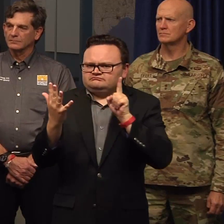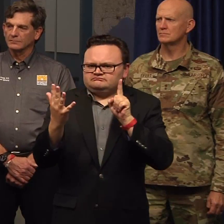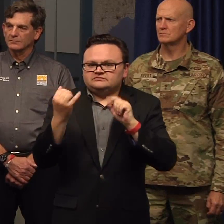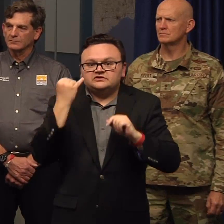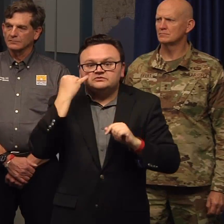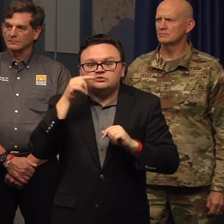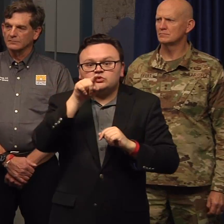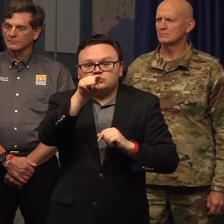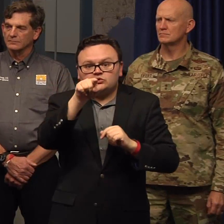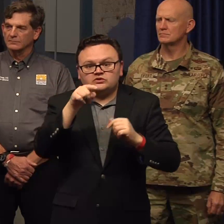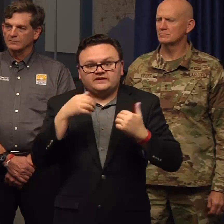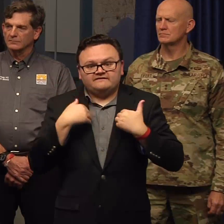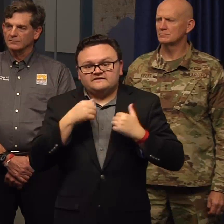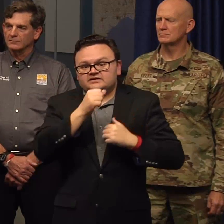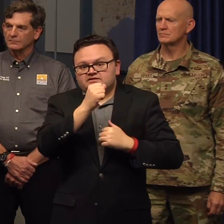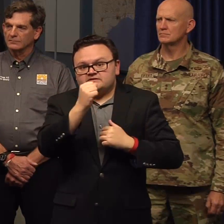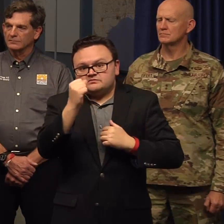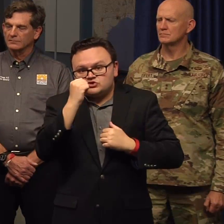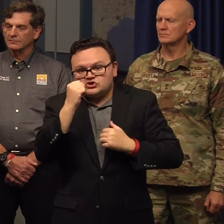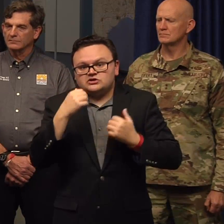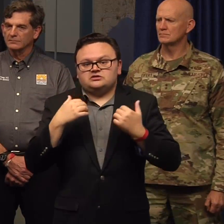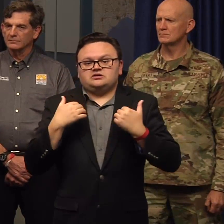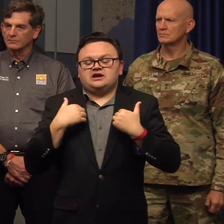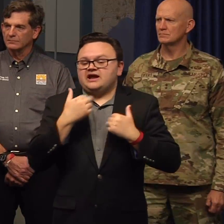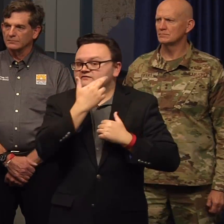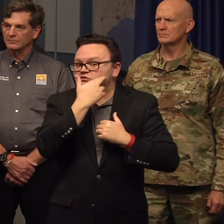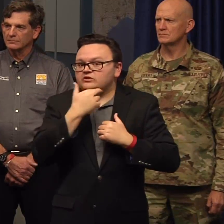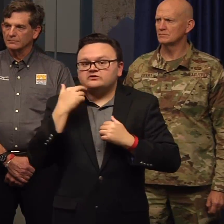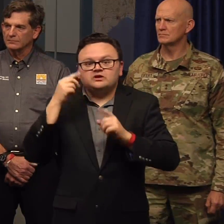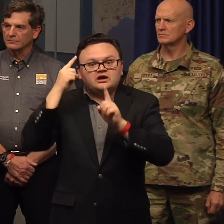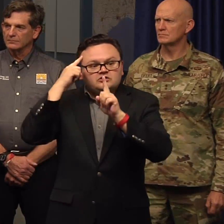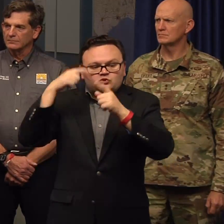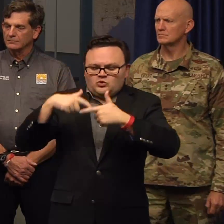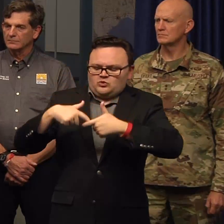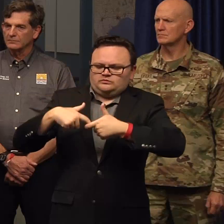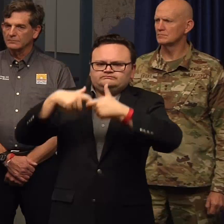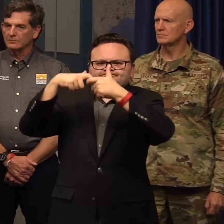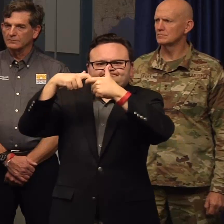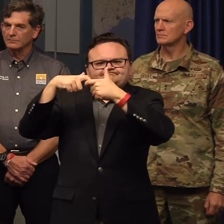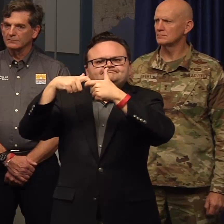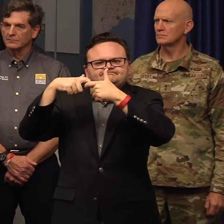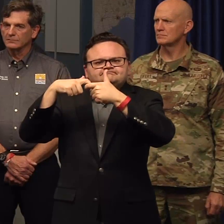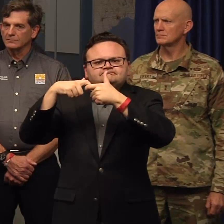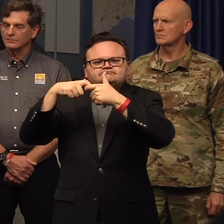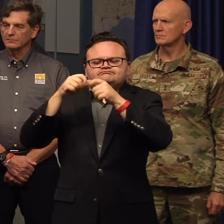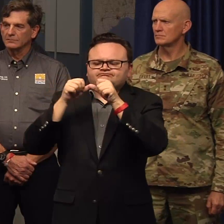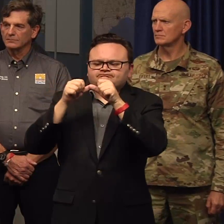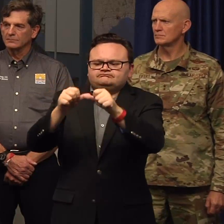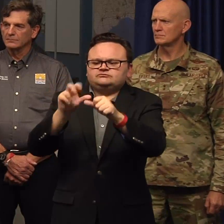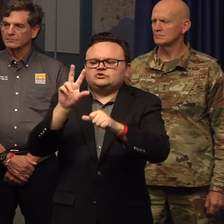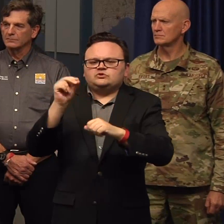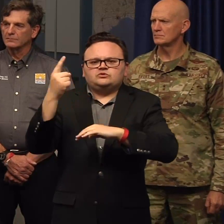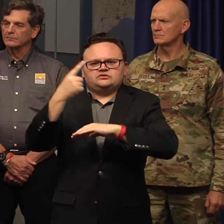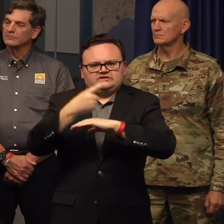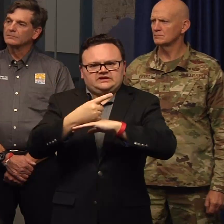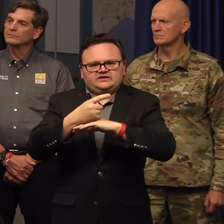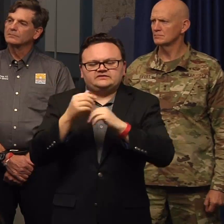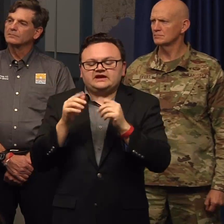SITUATIONS AND I COULD HAVE FIGURED OUT A MORE TAILORED WAY TO DO IT, I WOULD HAVE DONE IT BUT AT THE END OF THE DAY YOU HAVE PEOPLE CROWDING INTO THESE PLACES AND THAT IS CREATING THE